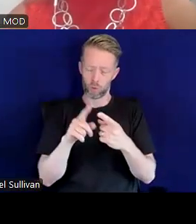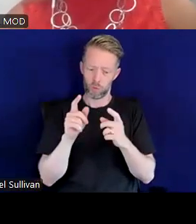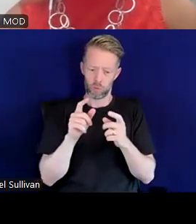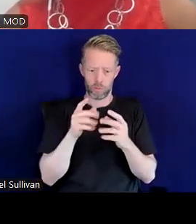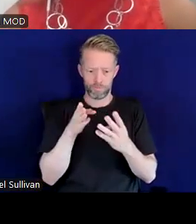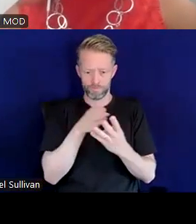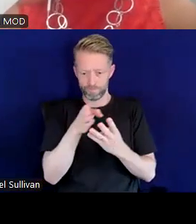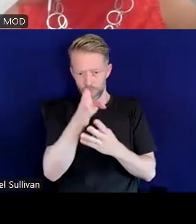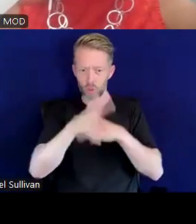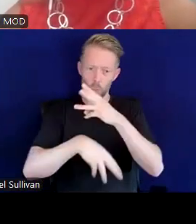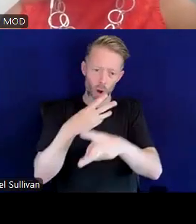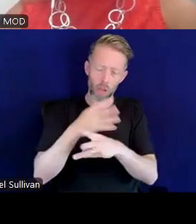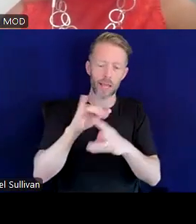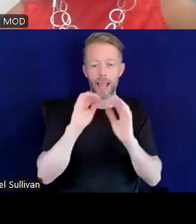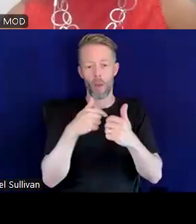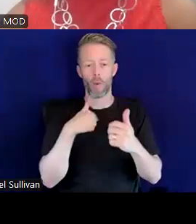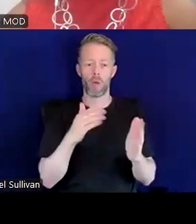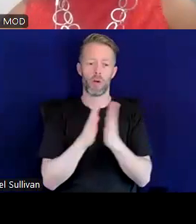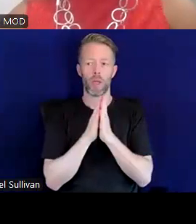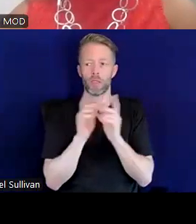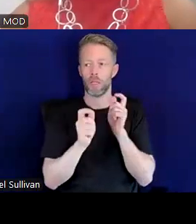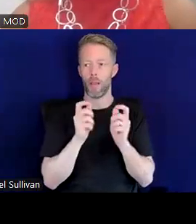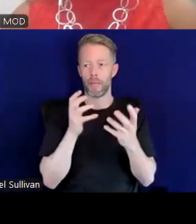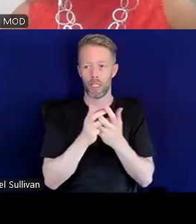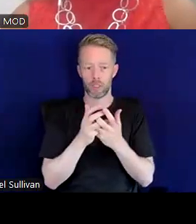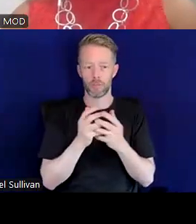for people with disabilities like requesting an accommodation